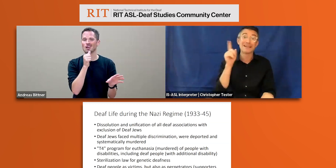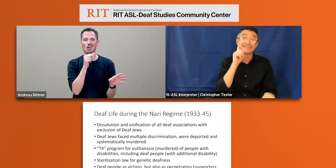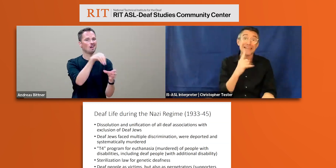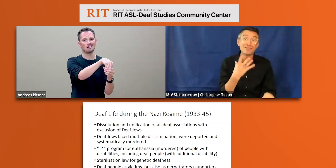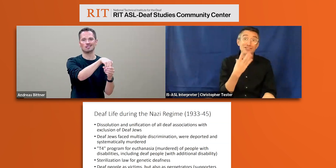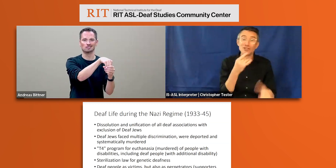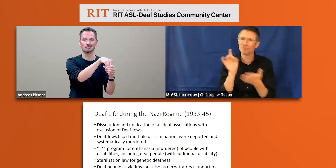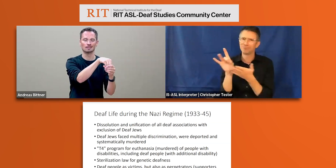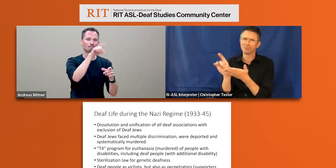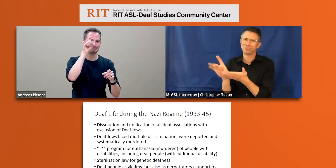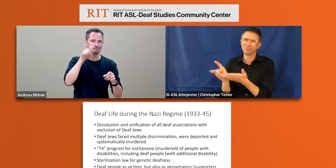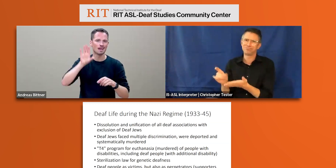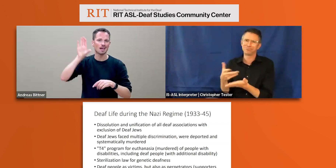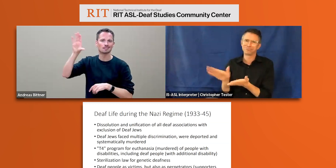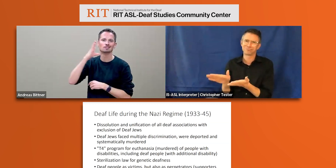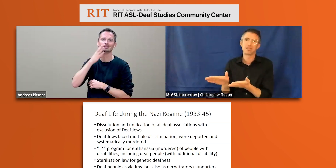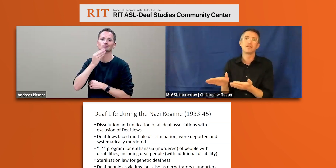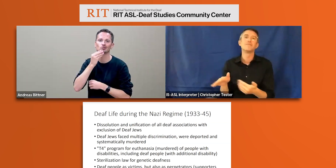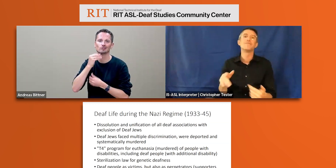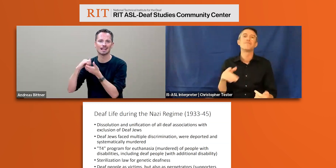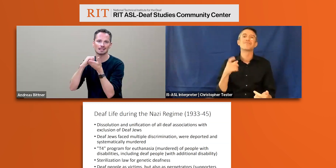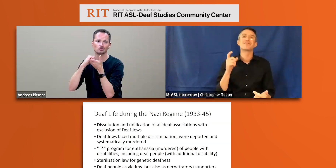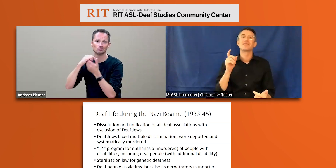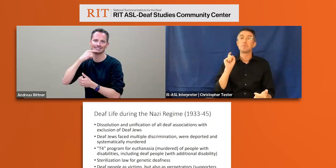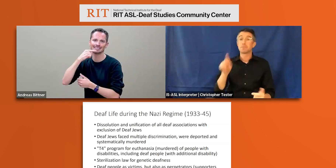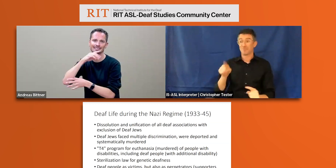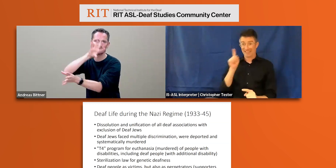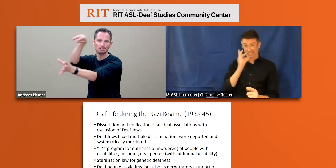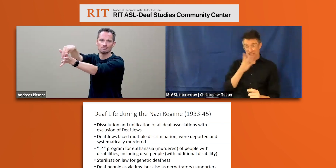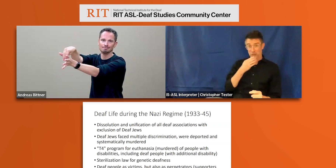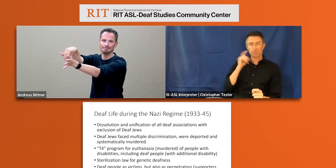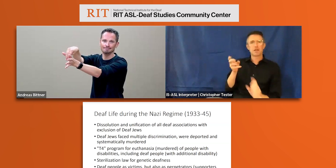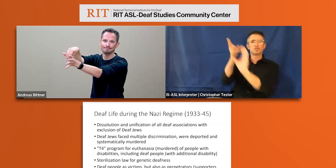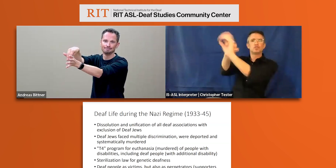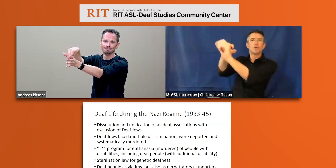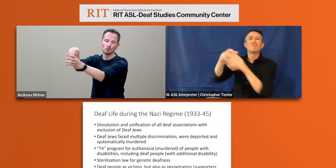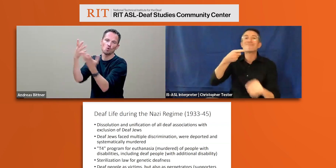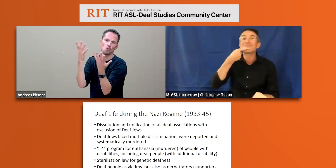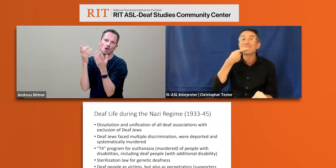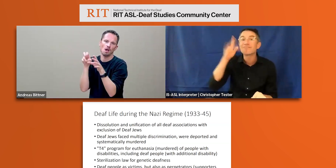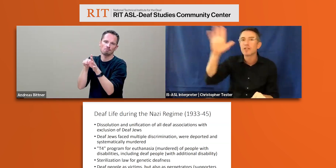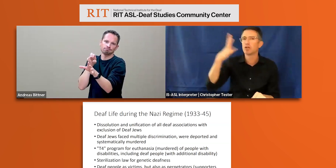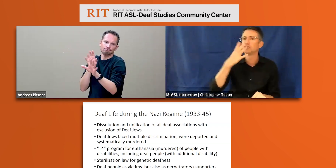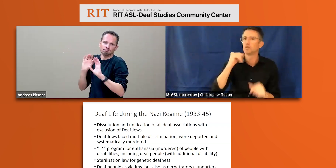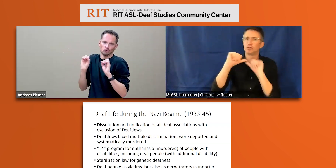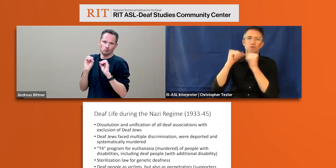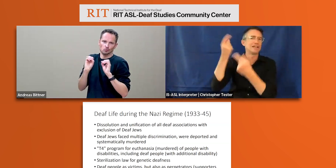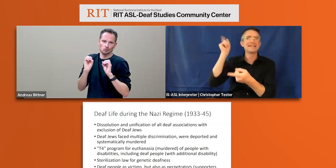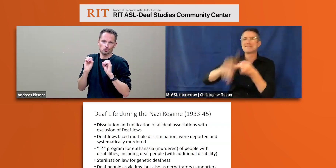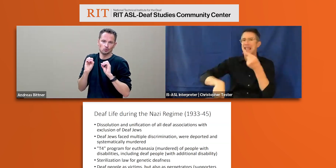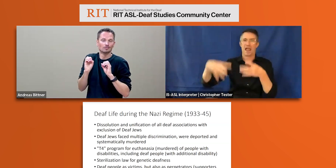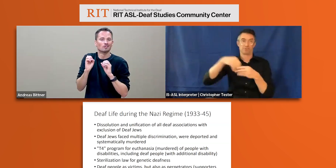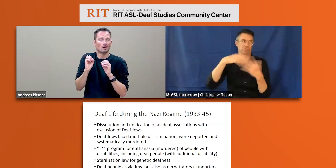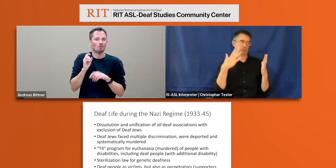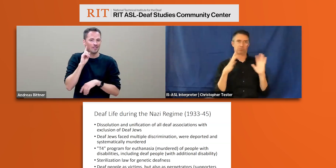throughout the country. Also, a lot of deaf and Jewish people were deported.